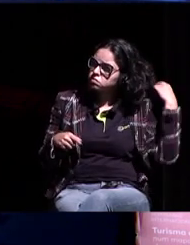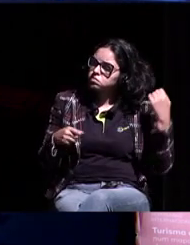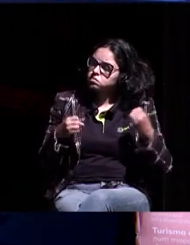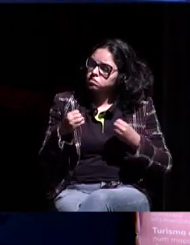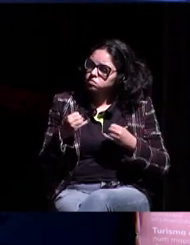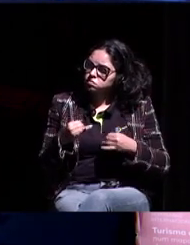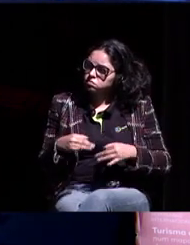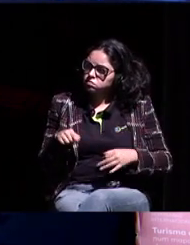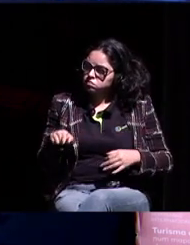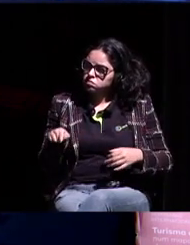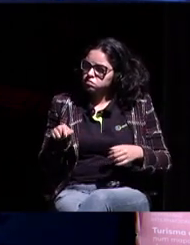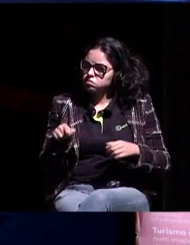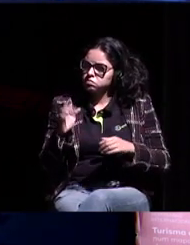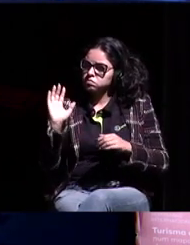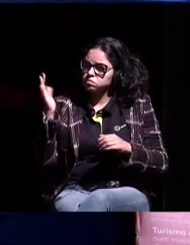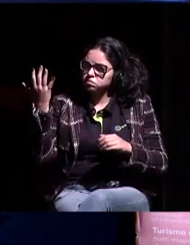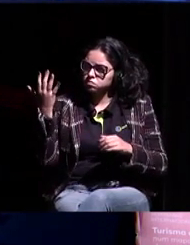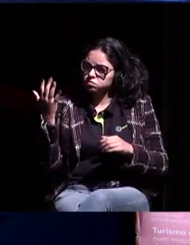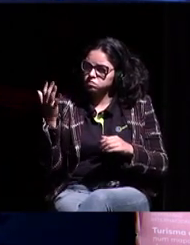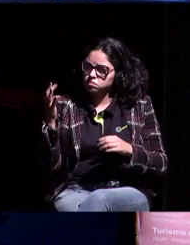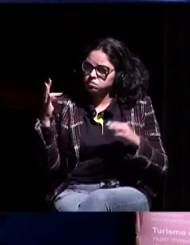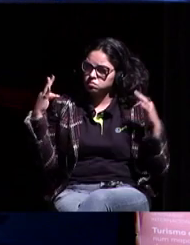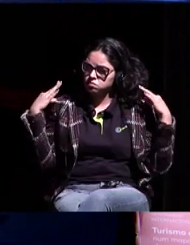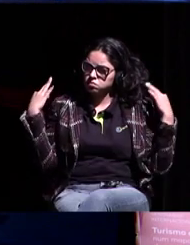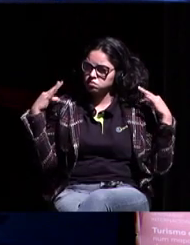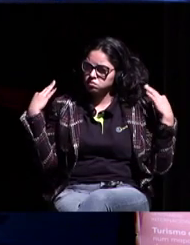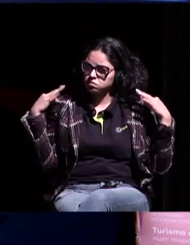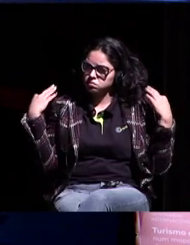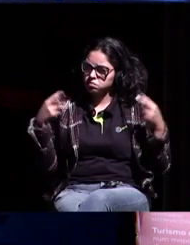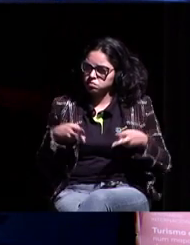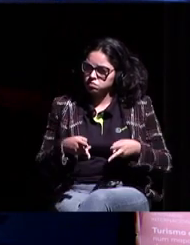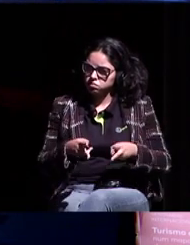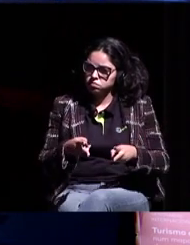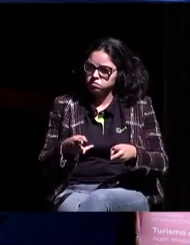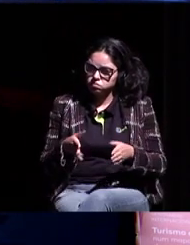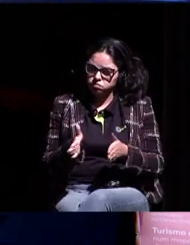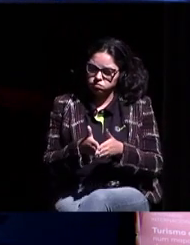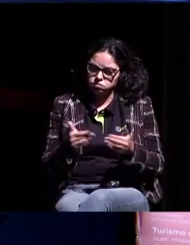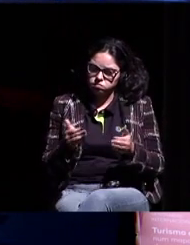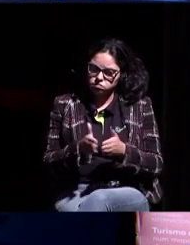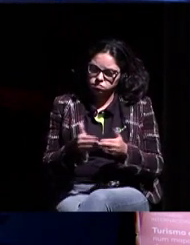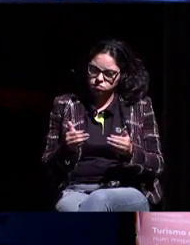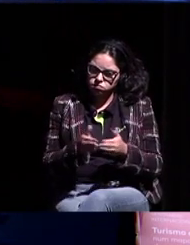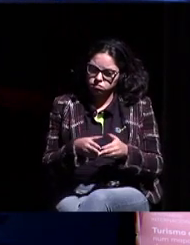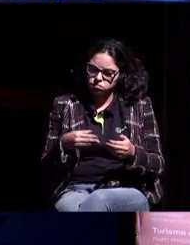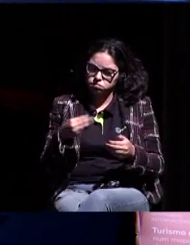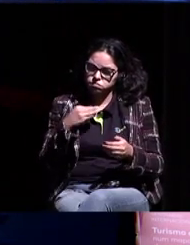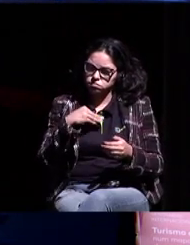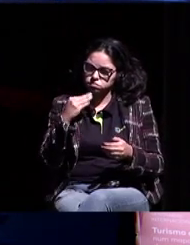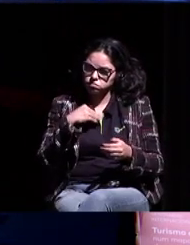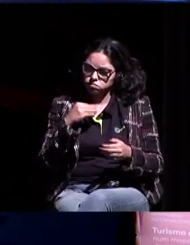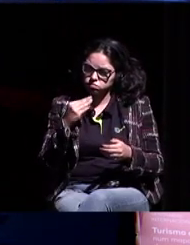that is, tourist labor will always be precarious. This takes us to a different discussion: